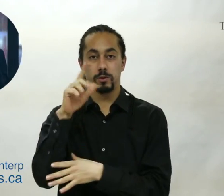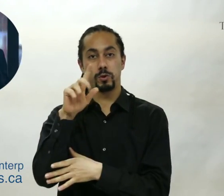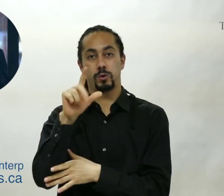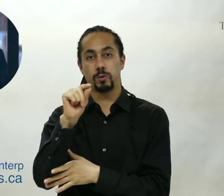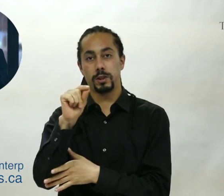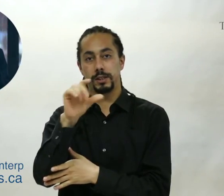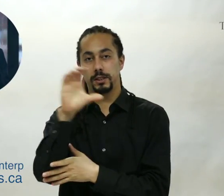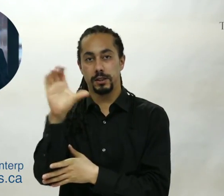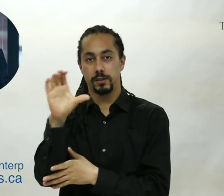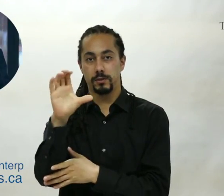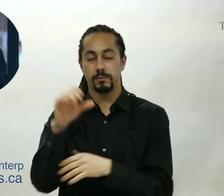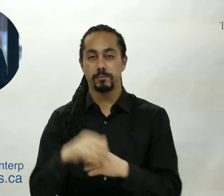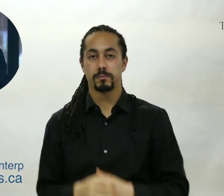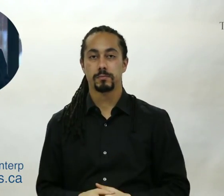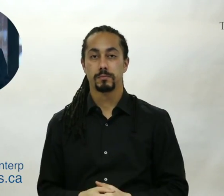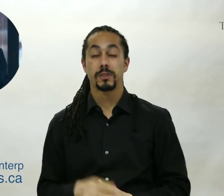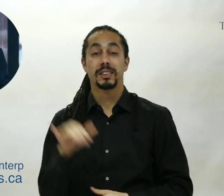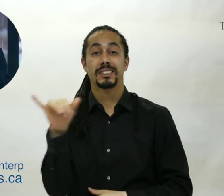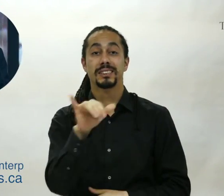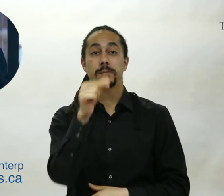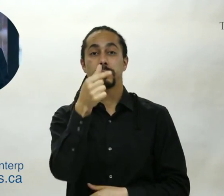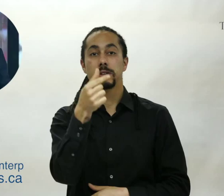Like Gandhi, he would lead a resistance movement -- a